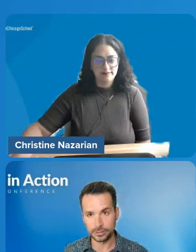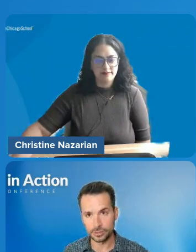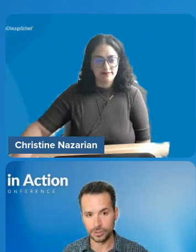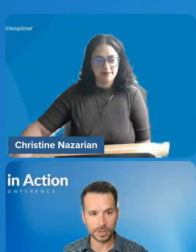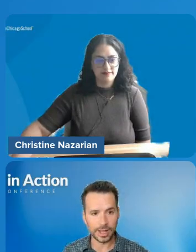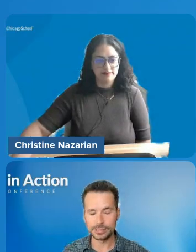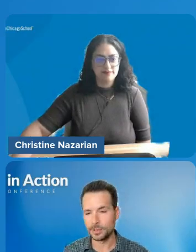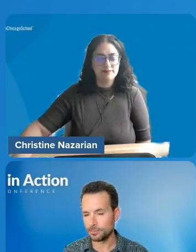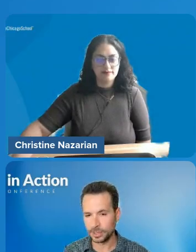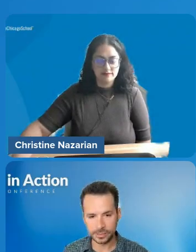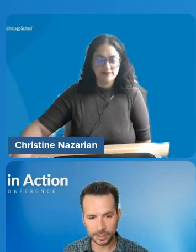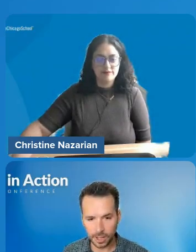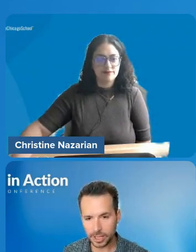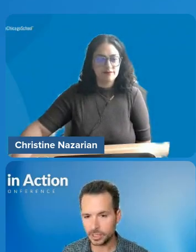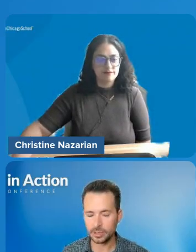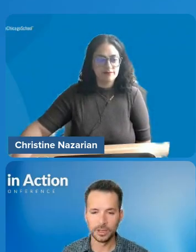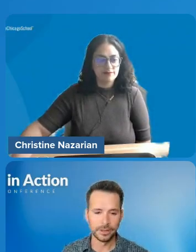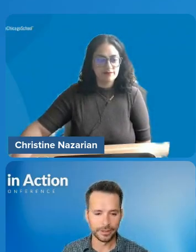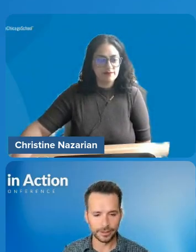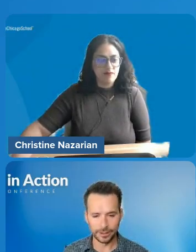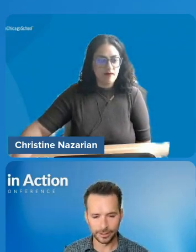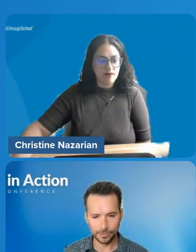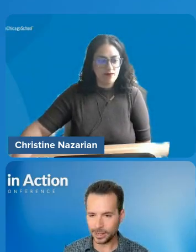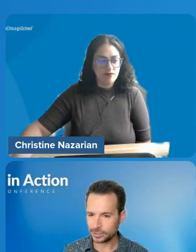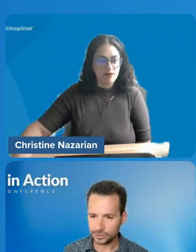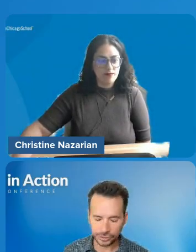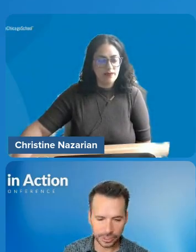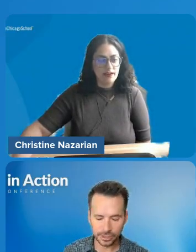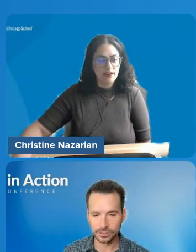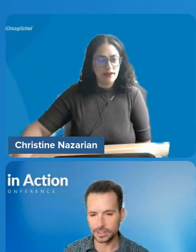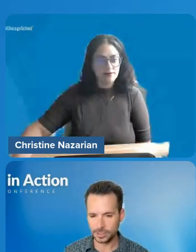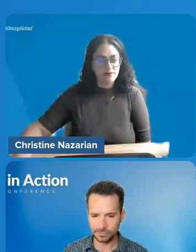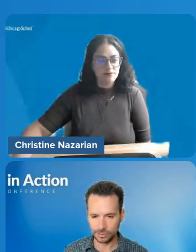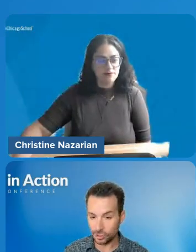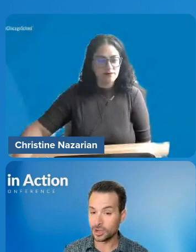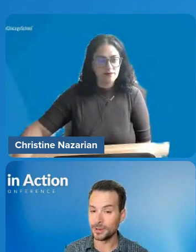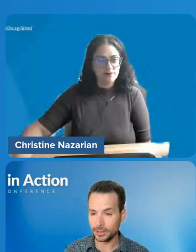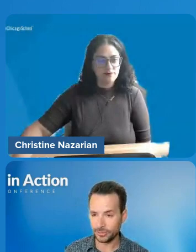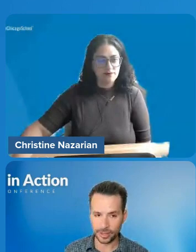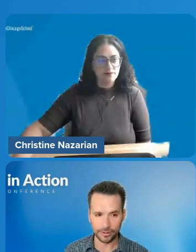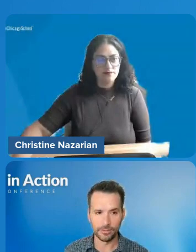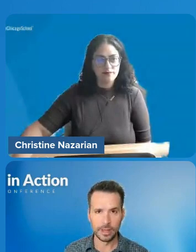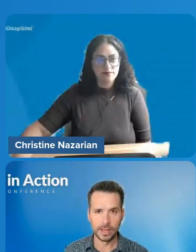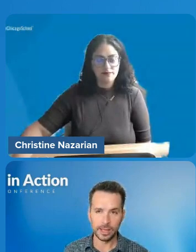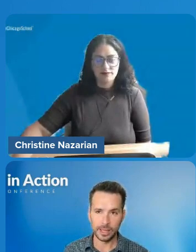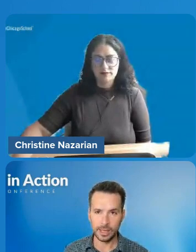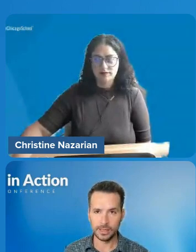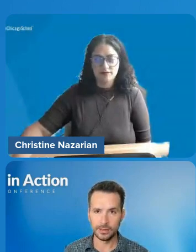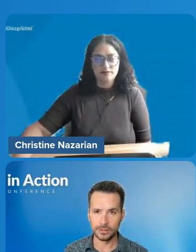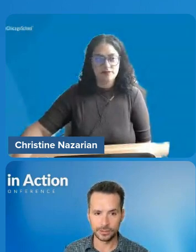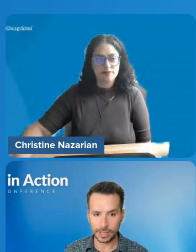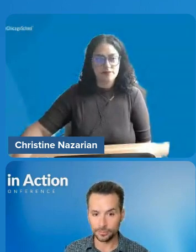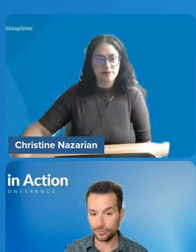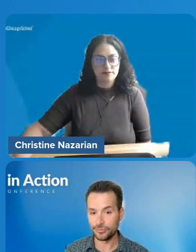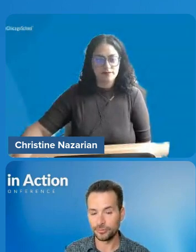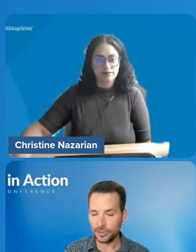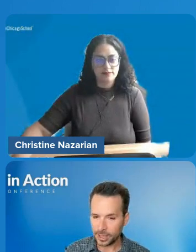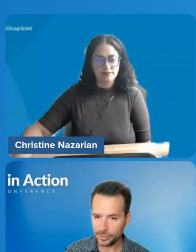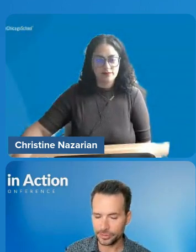So a classmate plays the client, you practice your skills, and then you talk about it together. And there's absolutely some value in this,